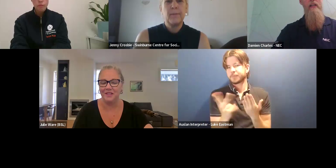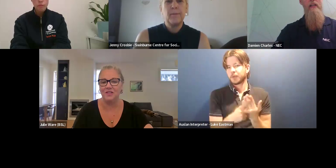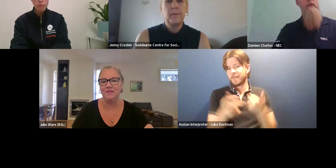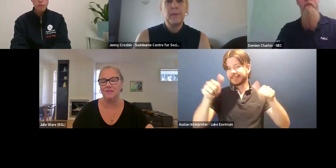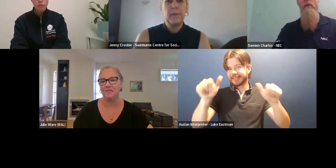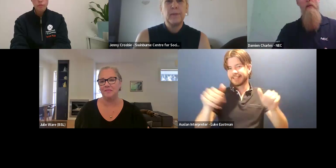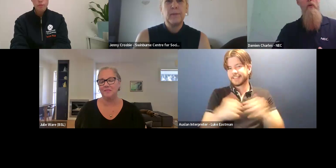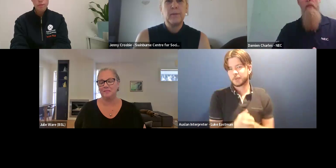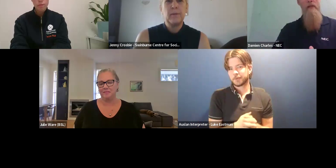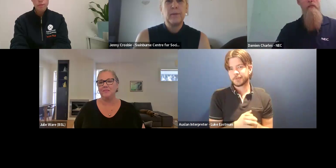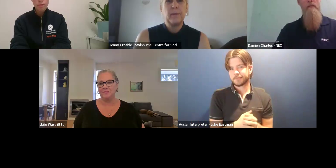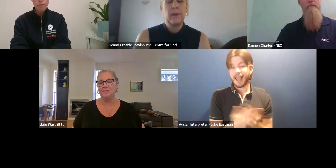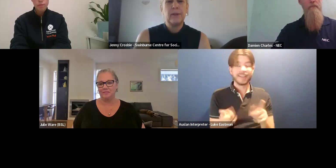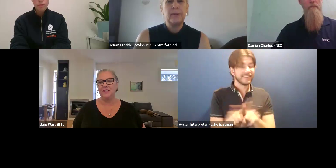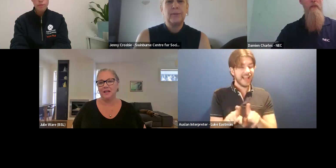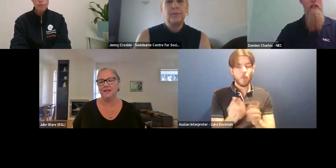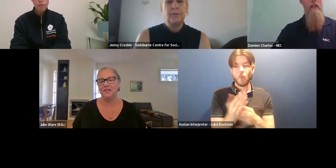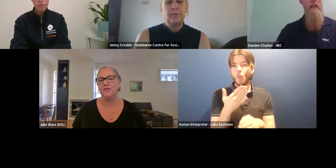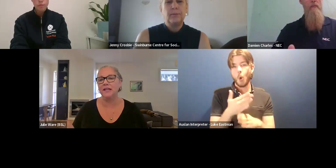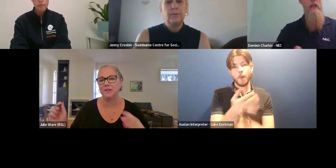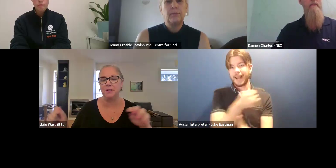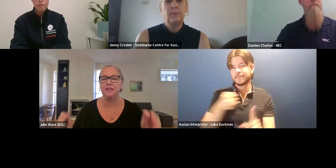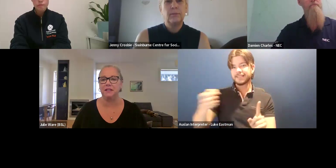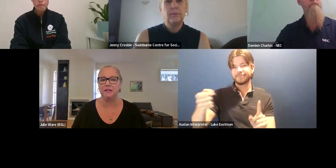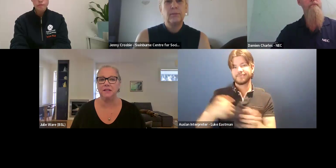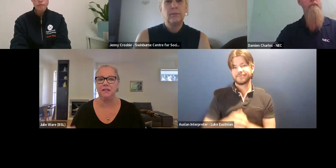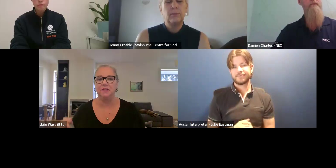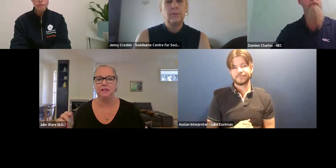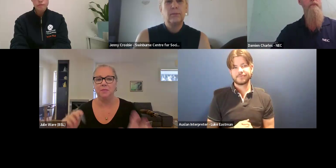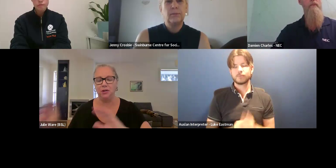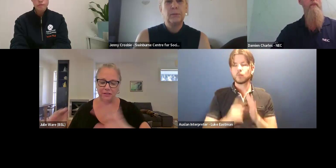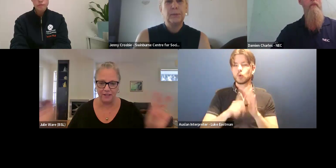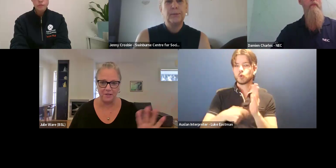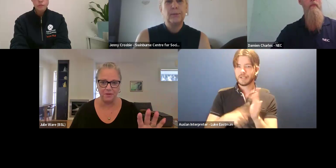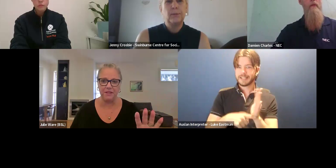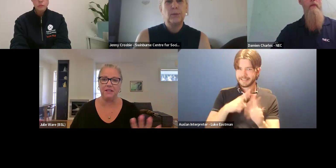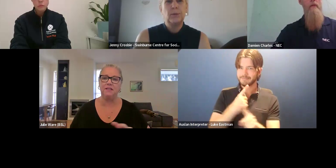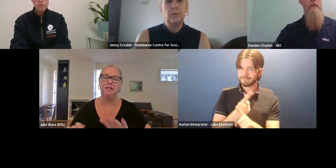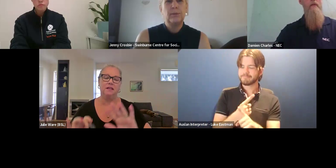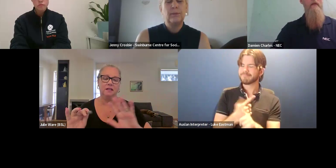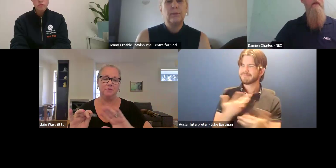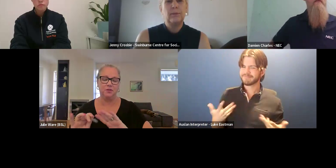and the same thing with their workplace yeah so flexibility I'm hearing